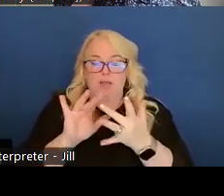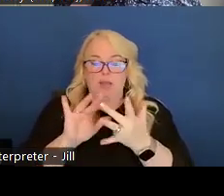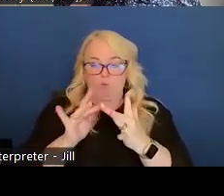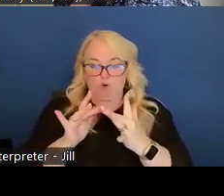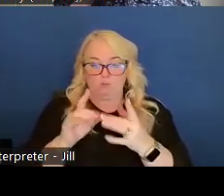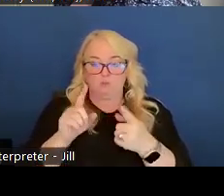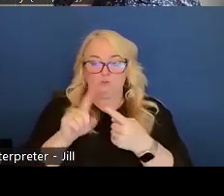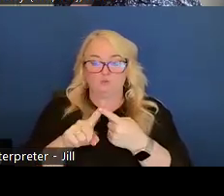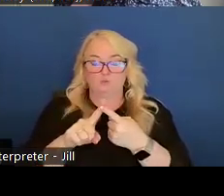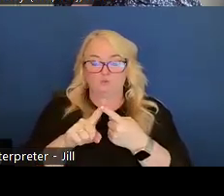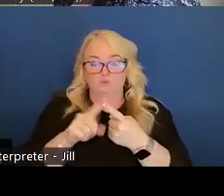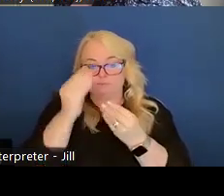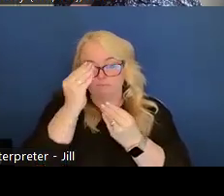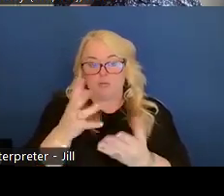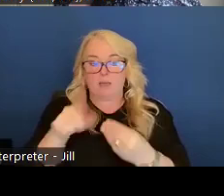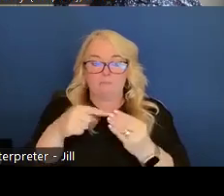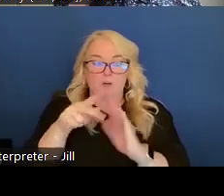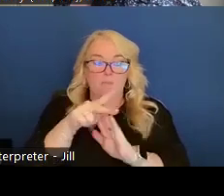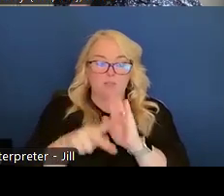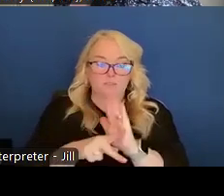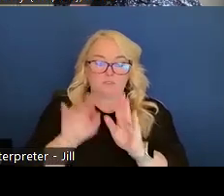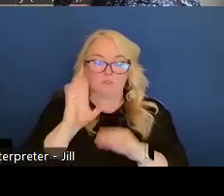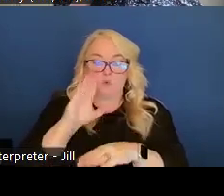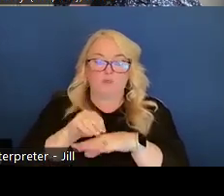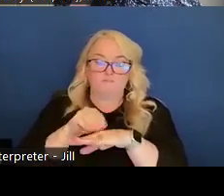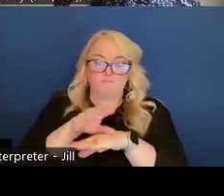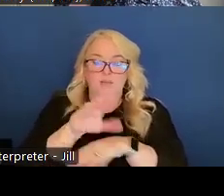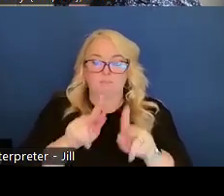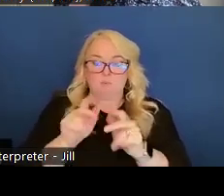about policies that affect people with disabilities. We